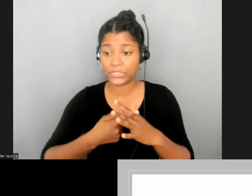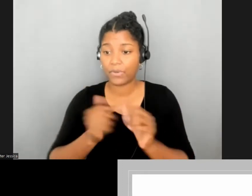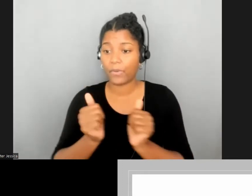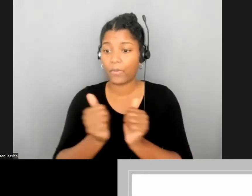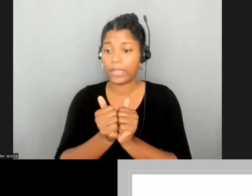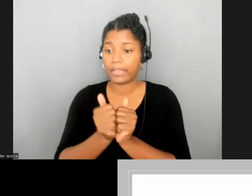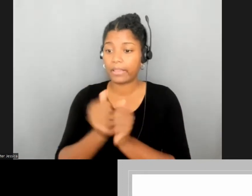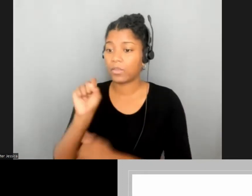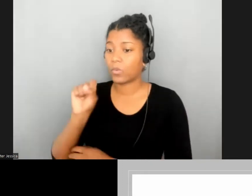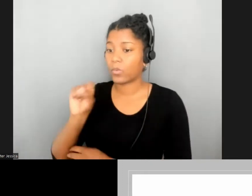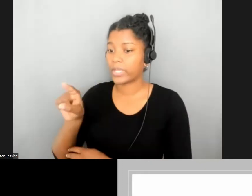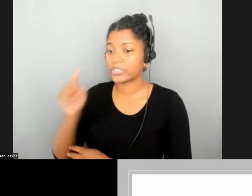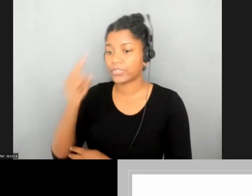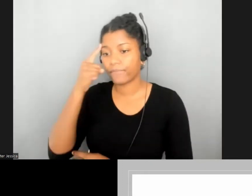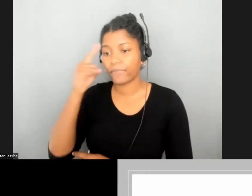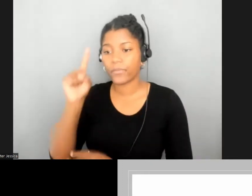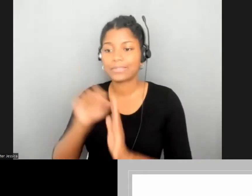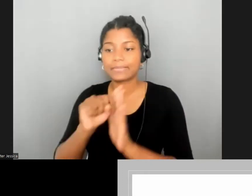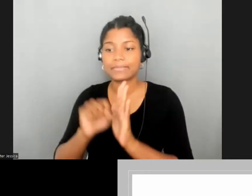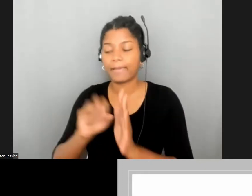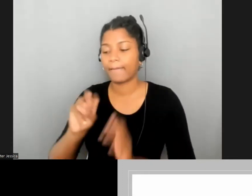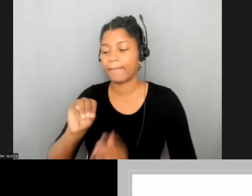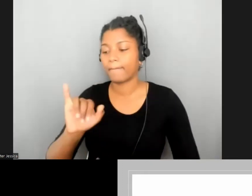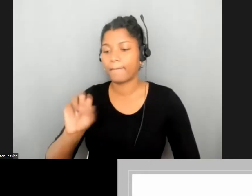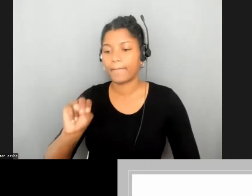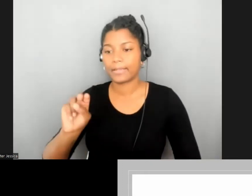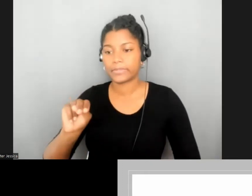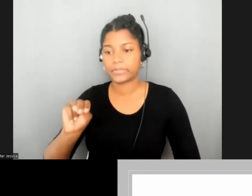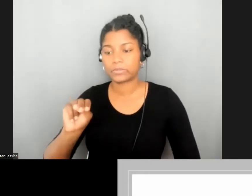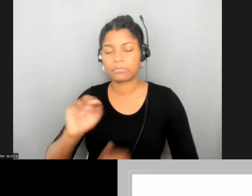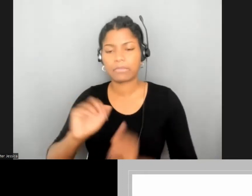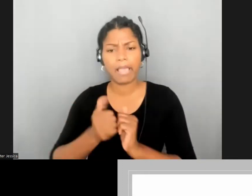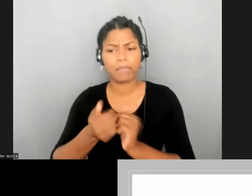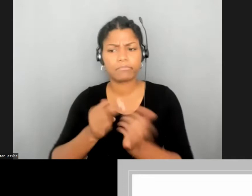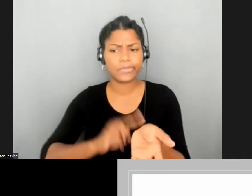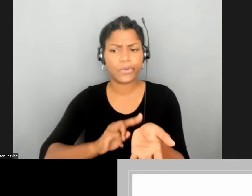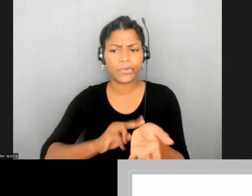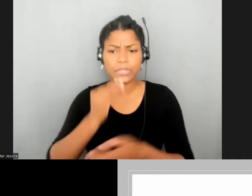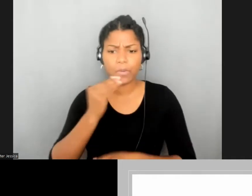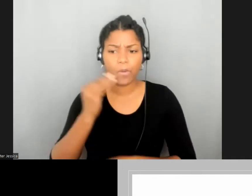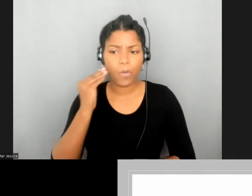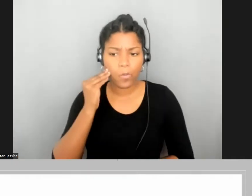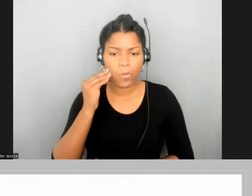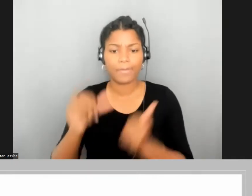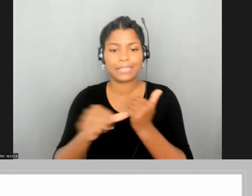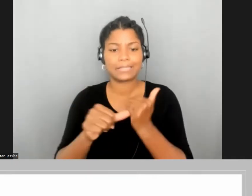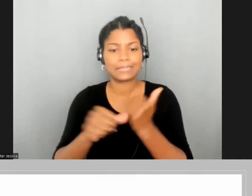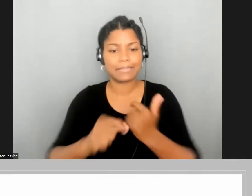for Minnesota: How have nursing homes and assisted living communities been involved